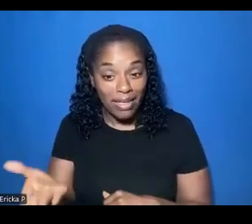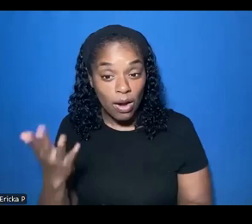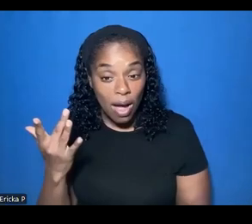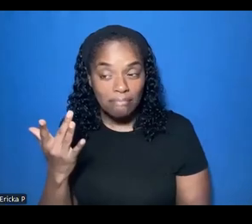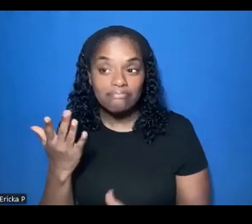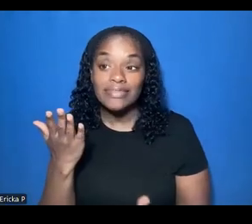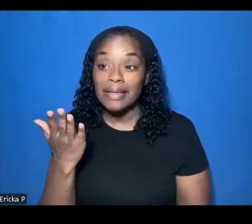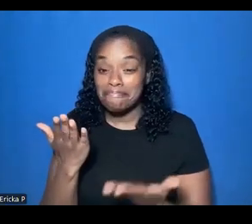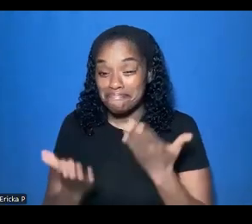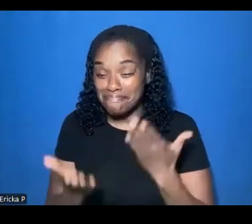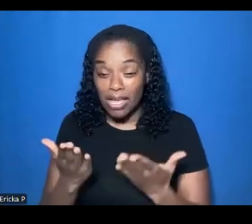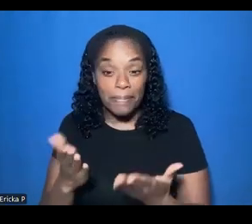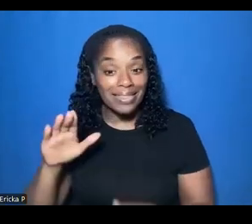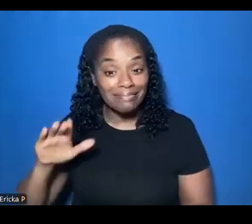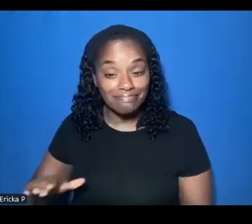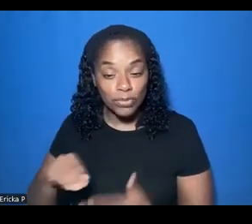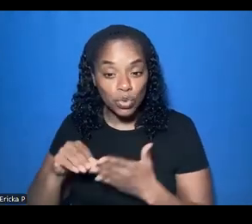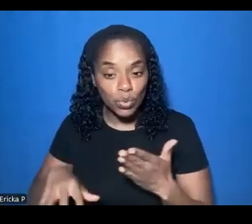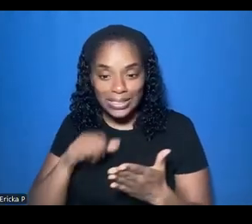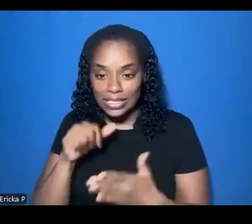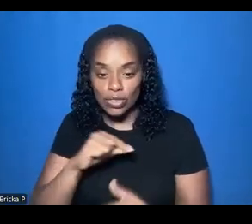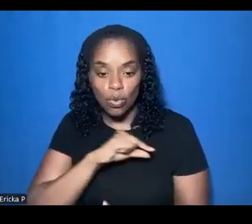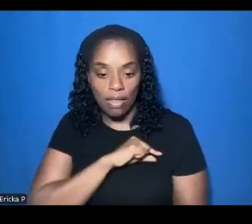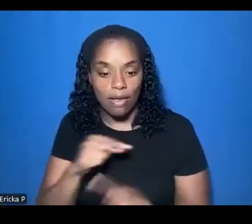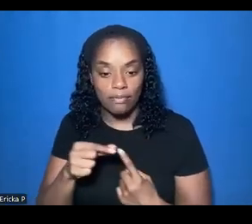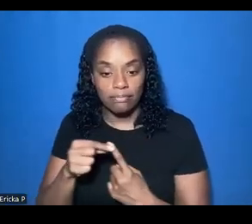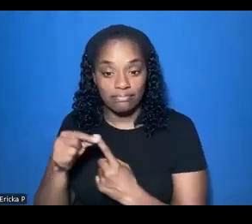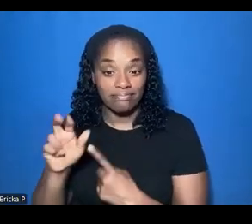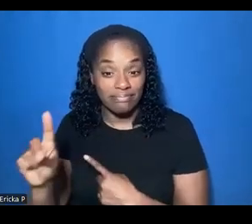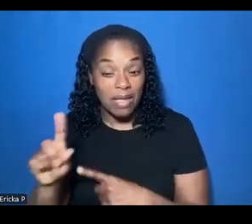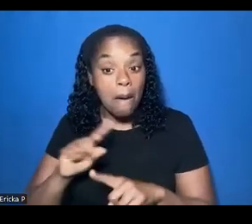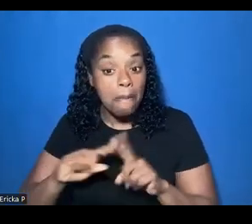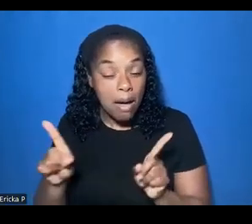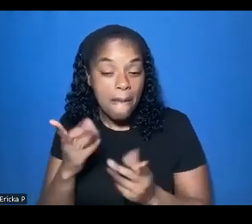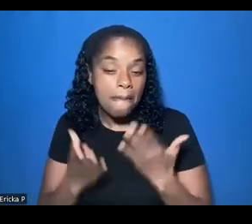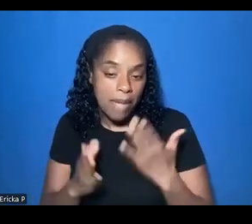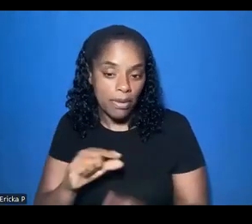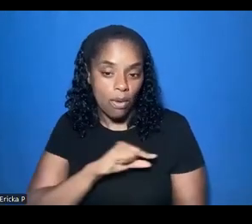for Special Education, but could qualify for a 504 Plan.